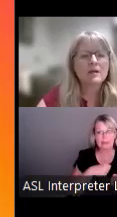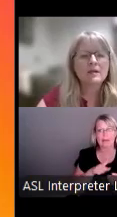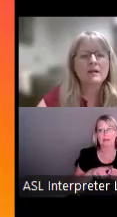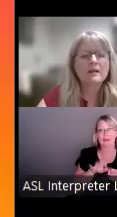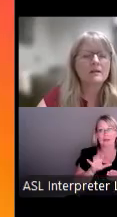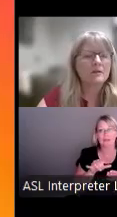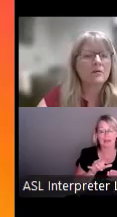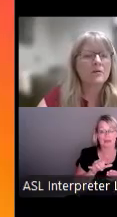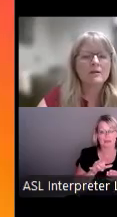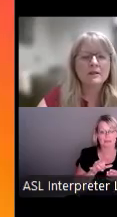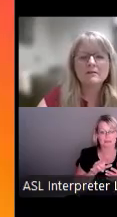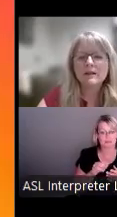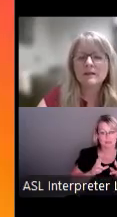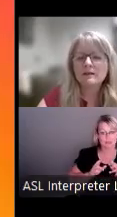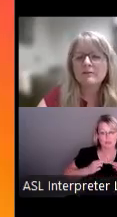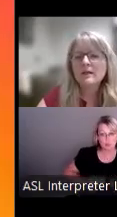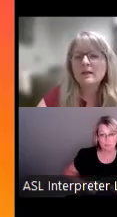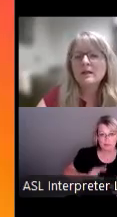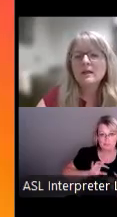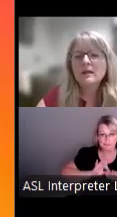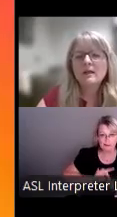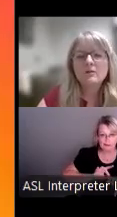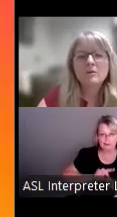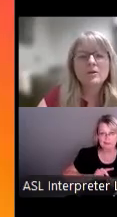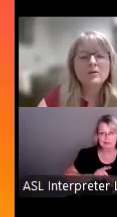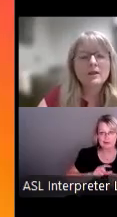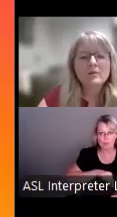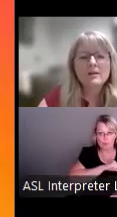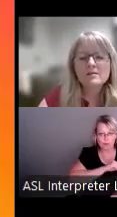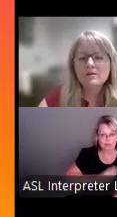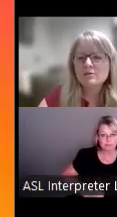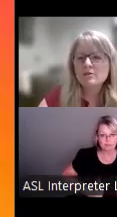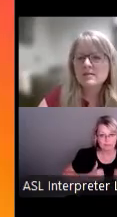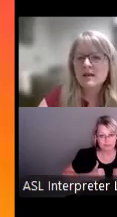bonding and quality of life, and when you look at research, it's